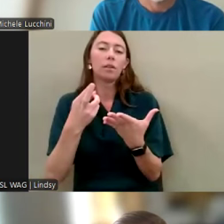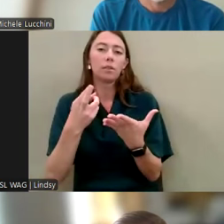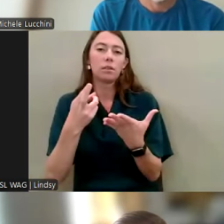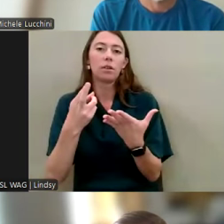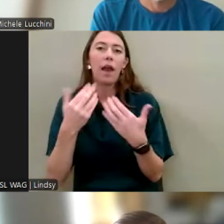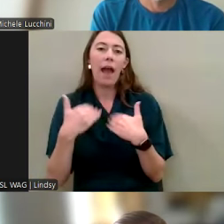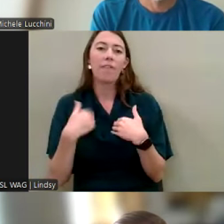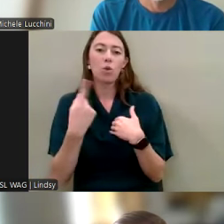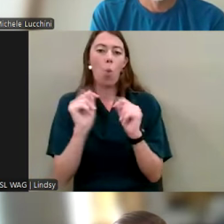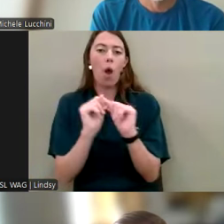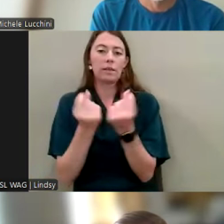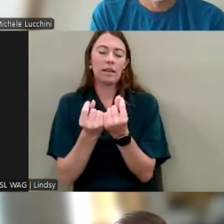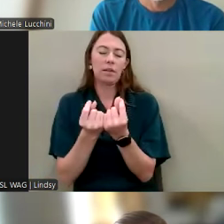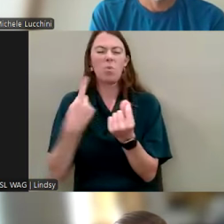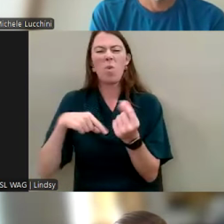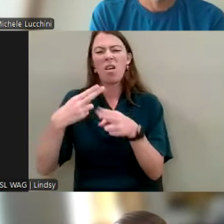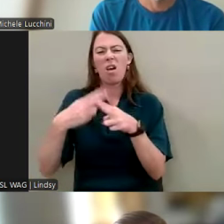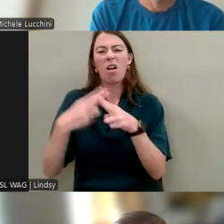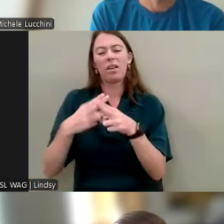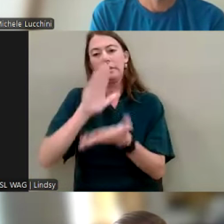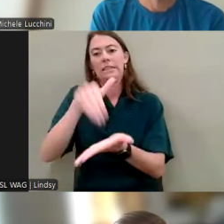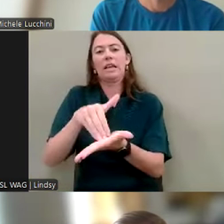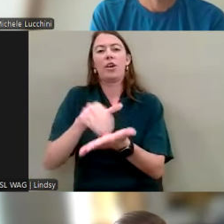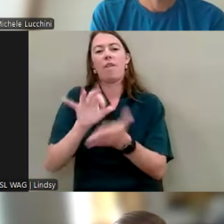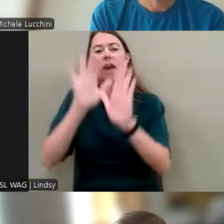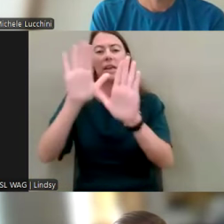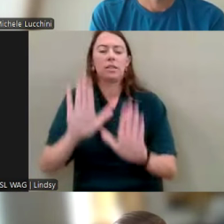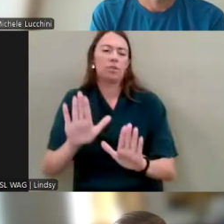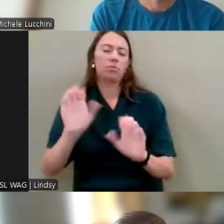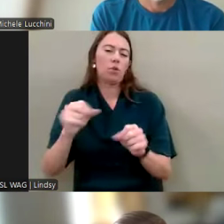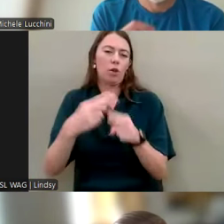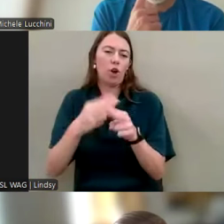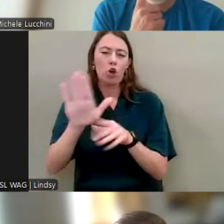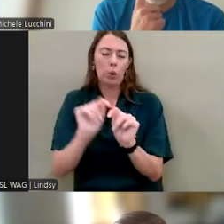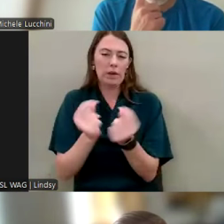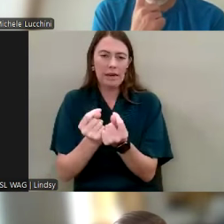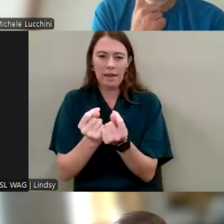it starts to bring together people from those different, you know, teams, whether it's design,